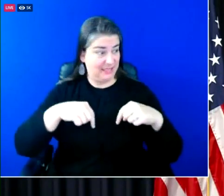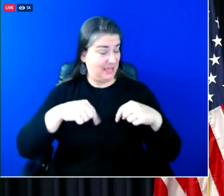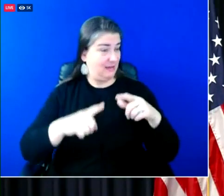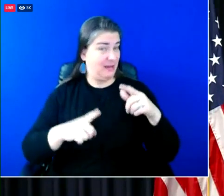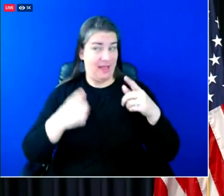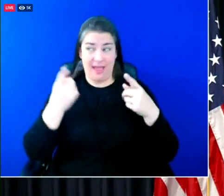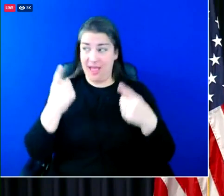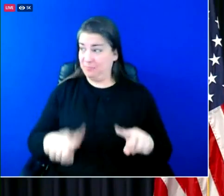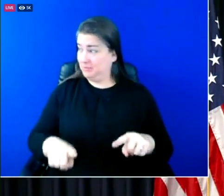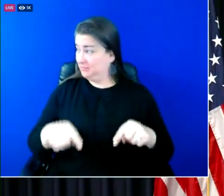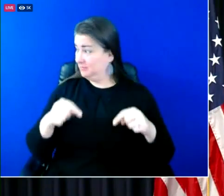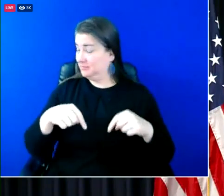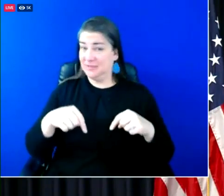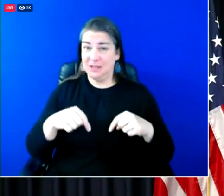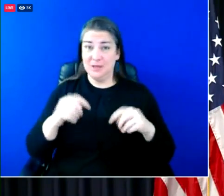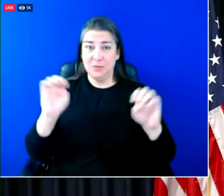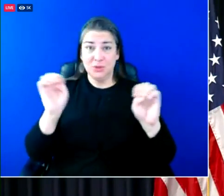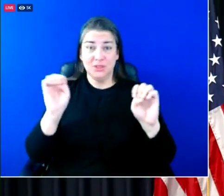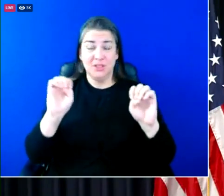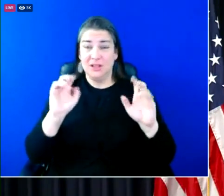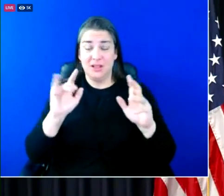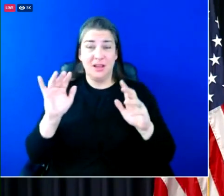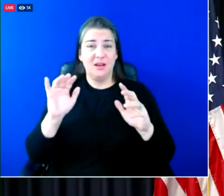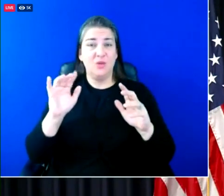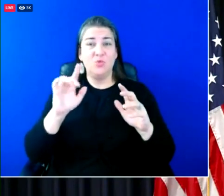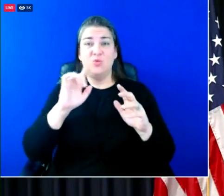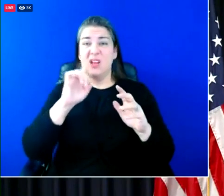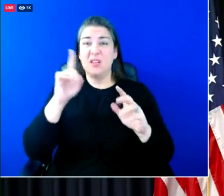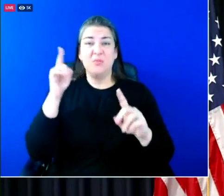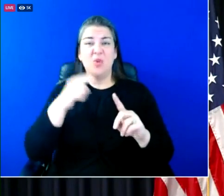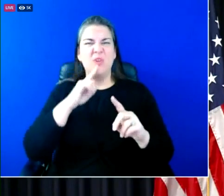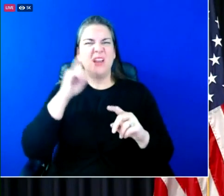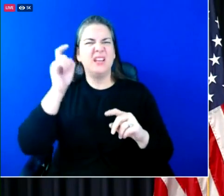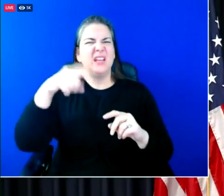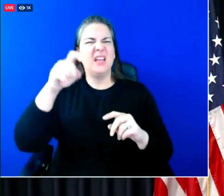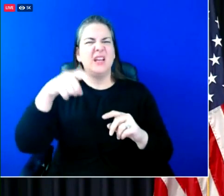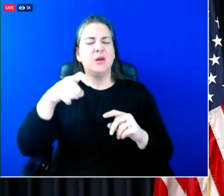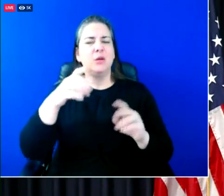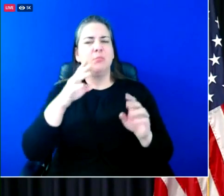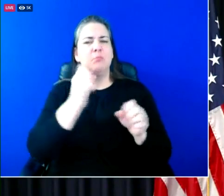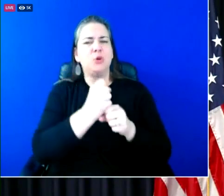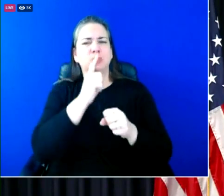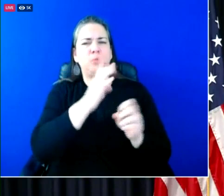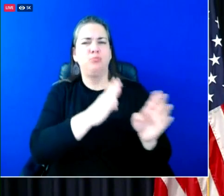actually, ahead of the snow event, the ice transportation crews have been